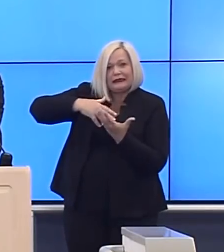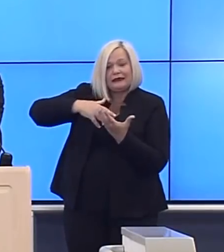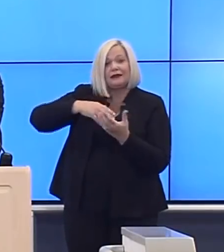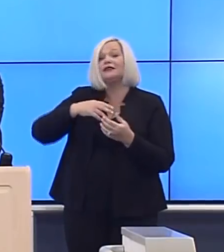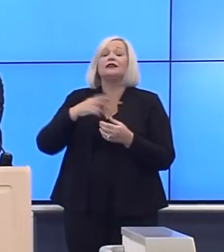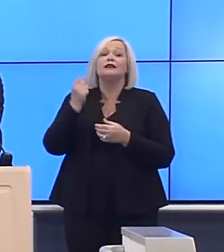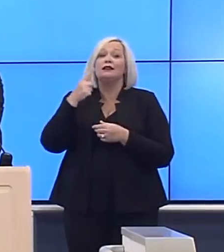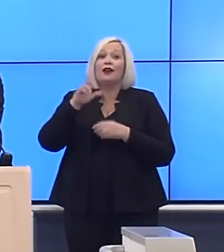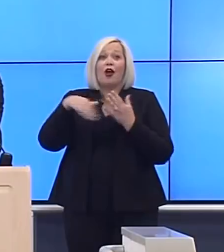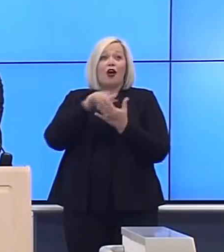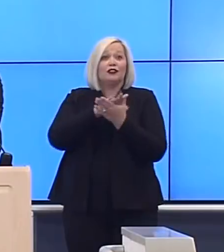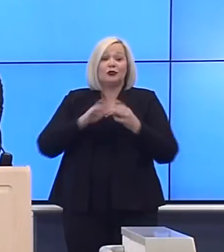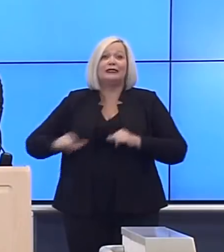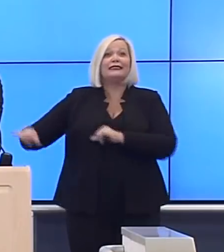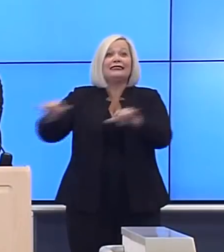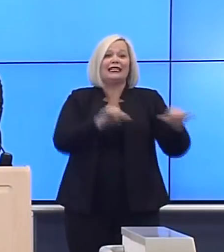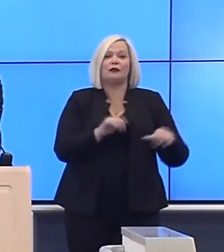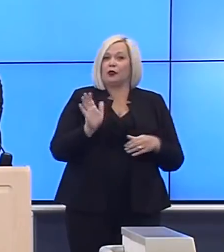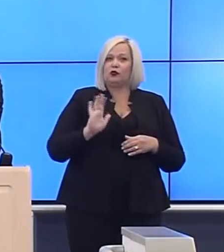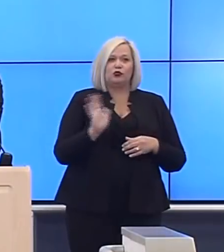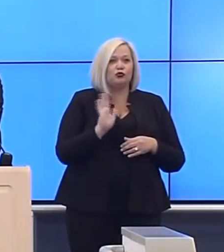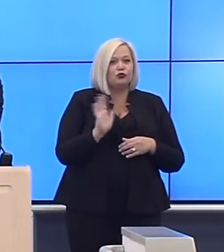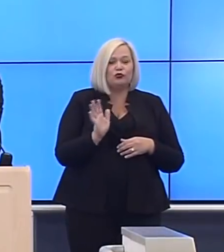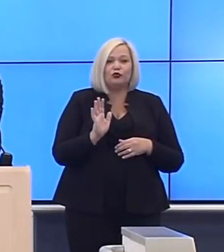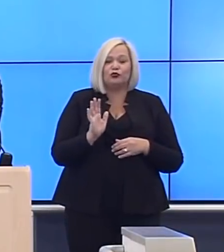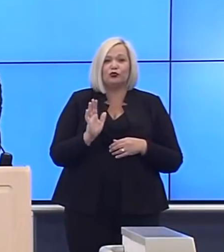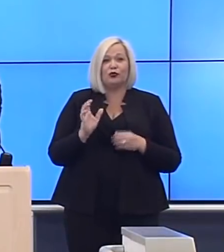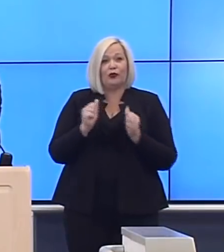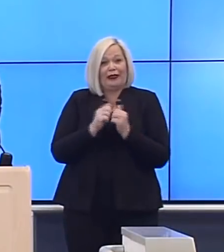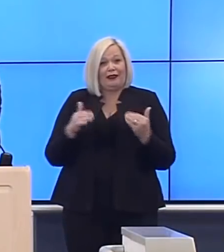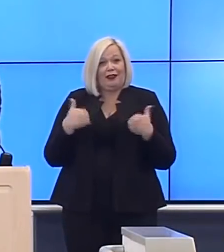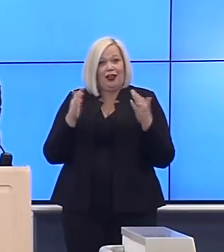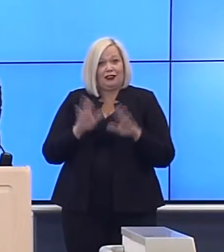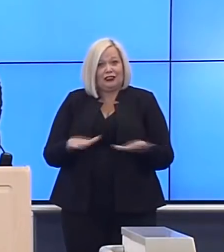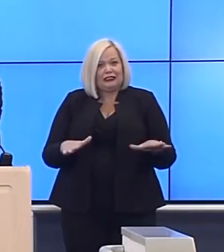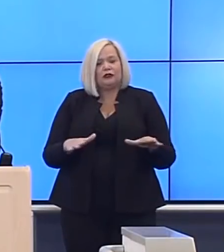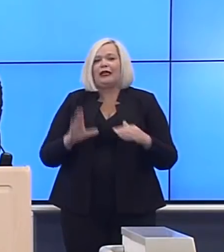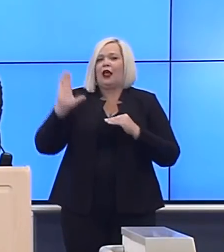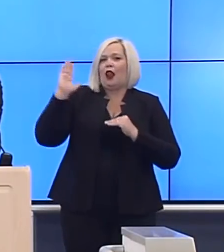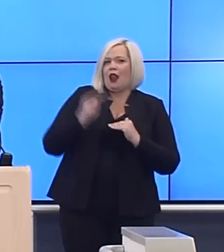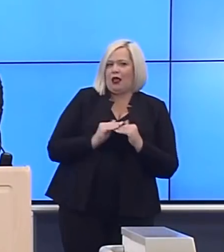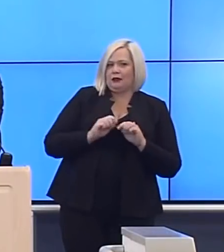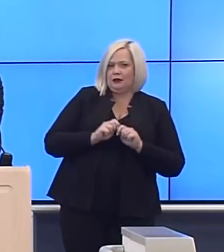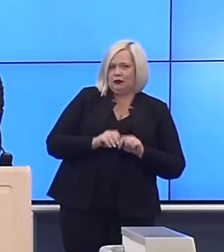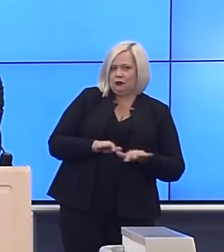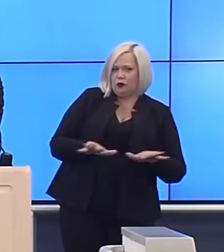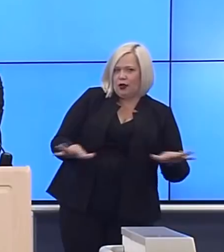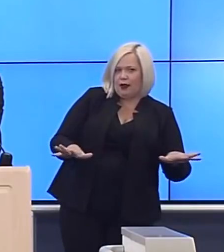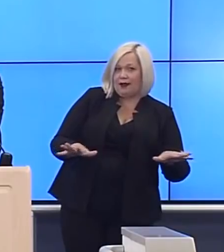INDOOR GROUP SETTINGS THAT BRING RISK. NOT ALL SCHOOL